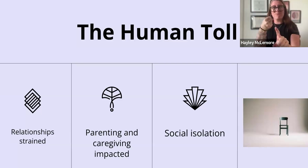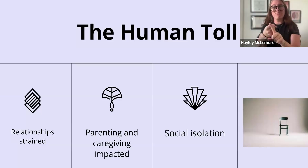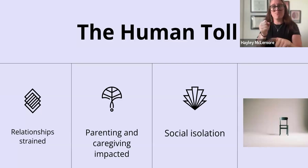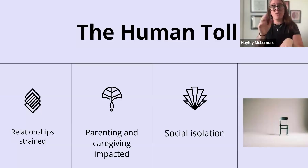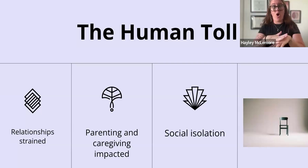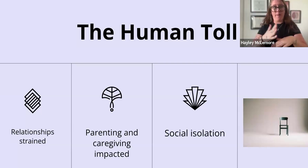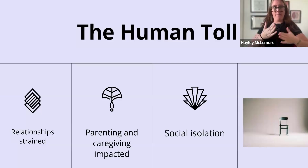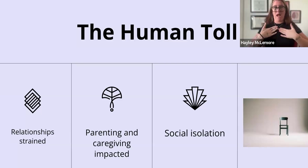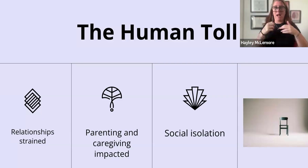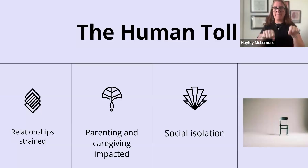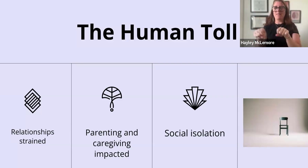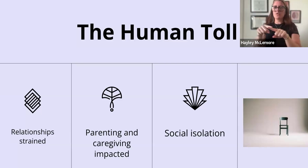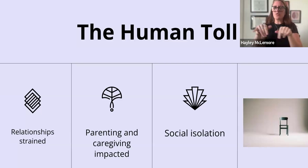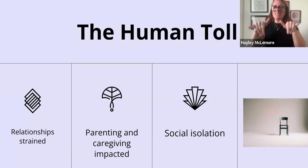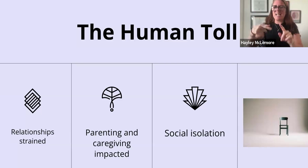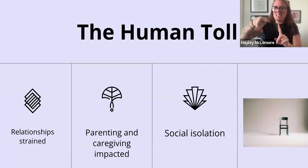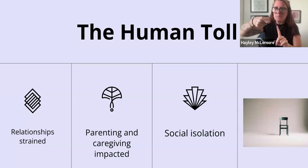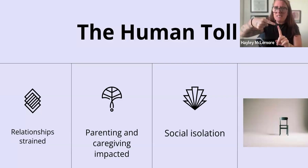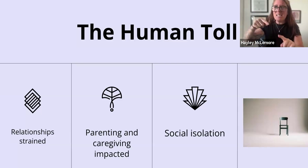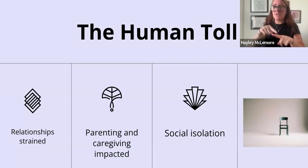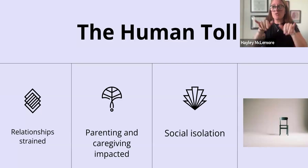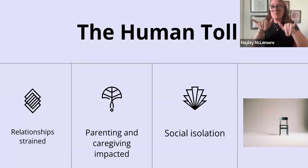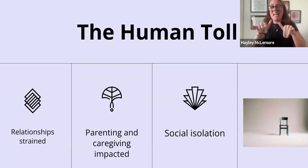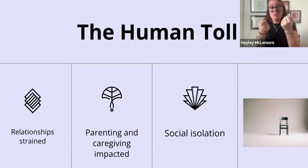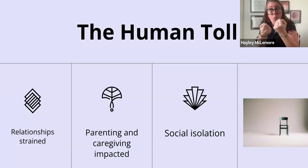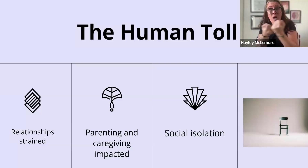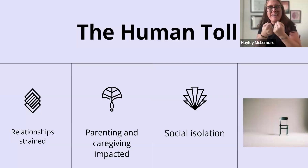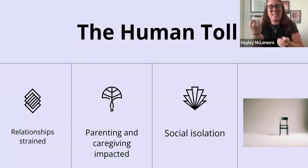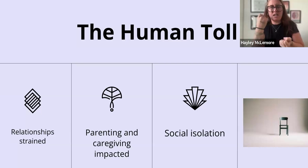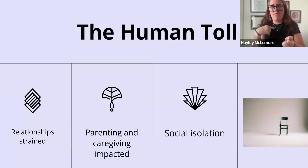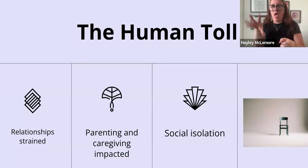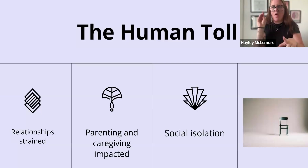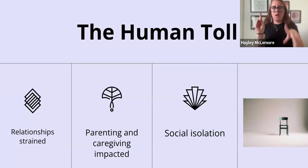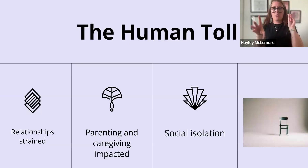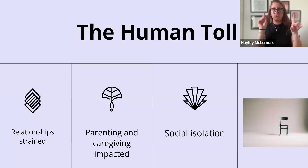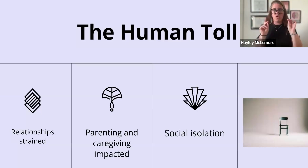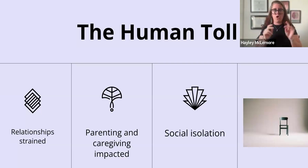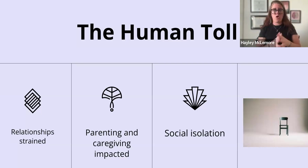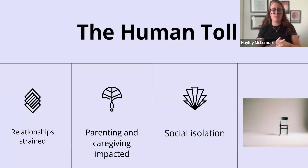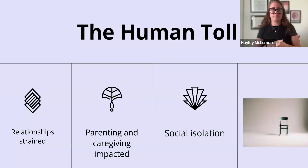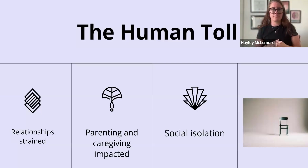and withdrawing from people as a whole, that would impact my ability to have support,